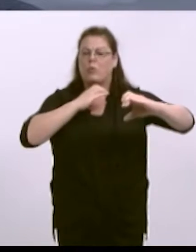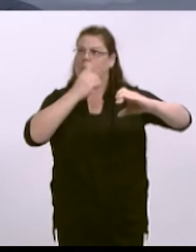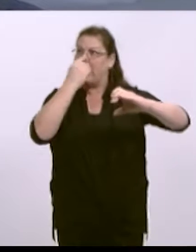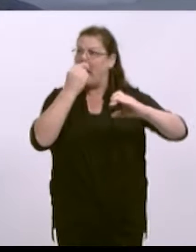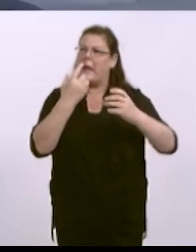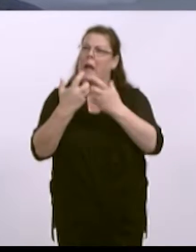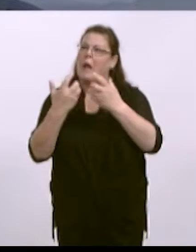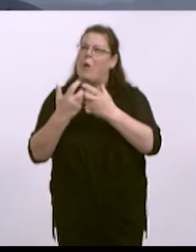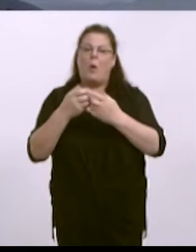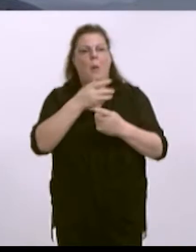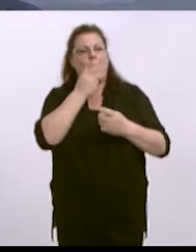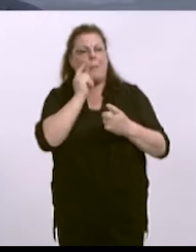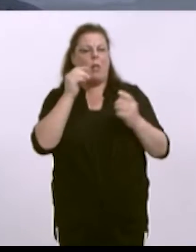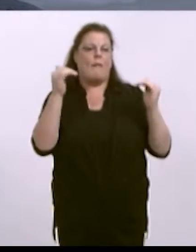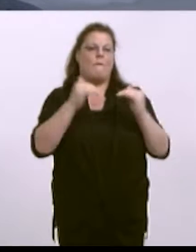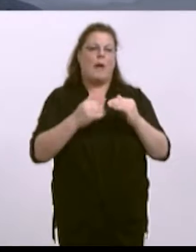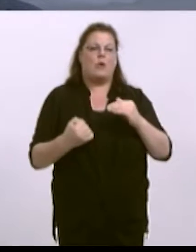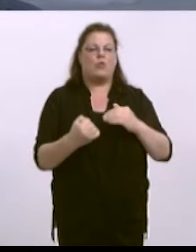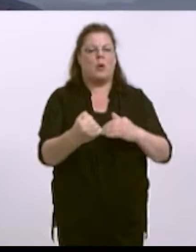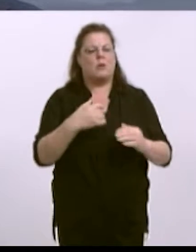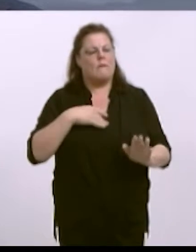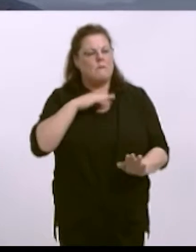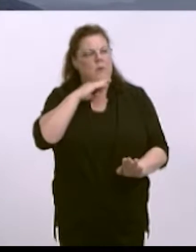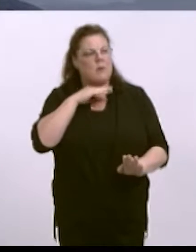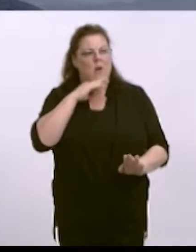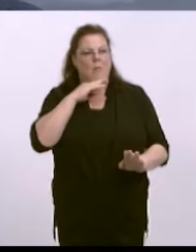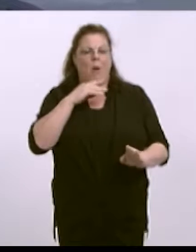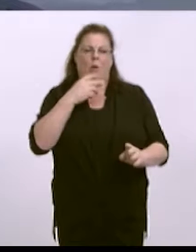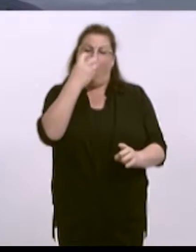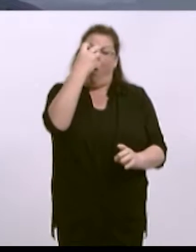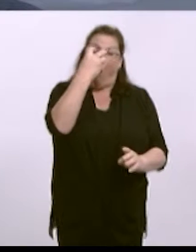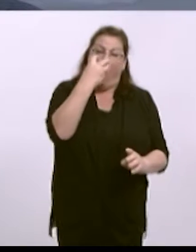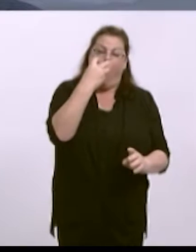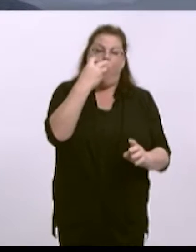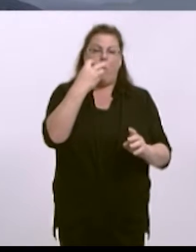travelling on those Valleys lines are sick and tired of travelling on decades-old second-hand